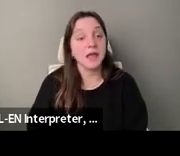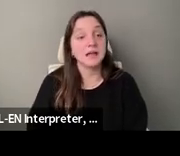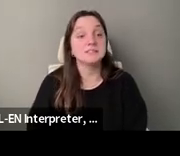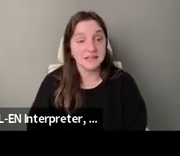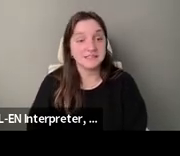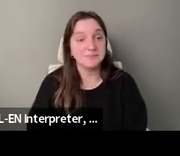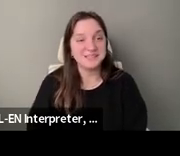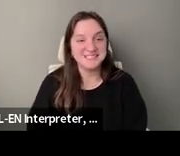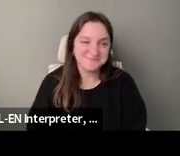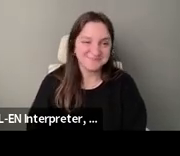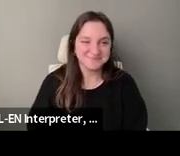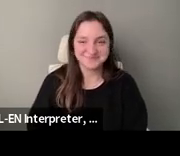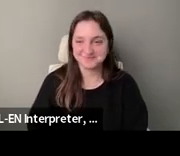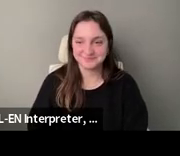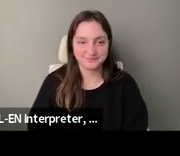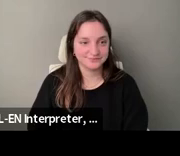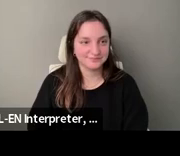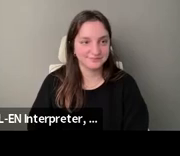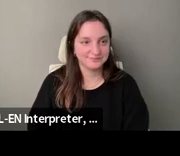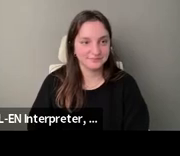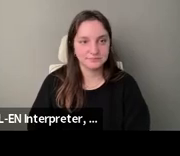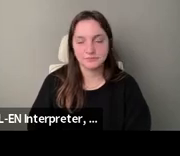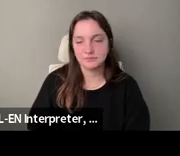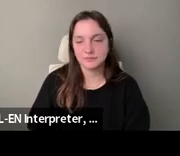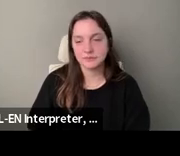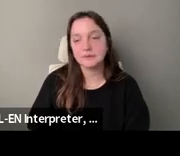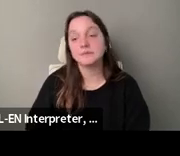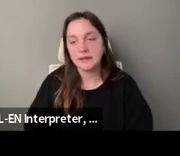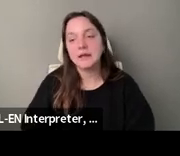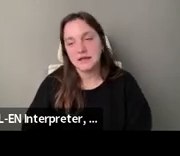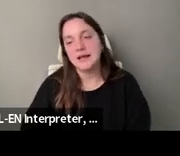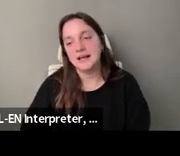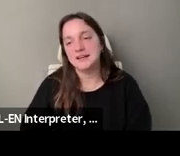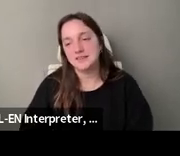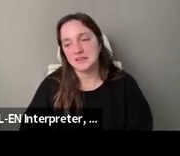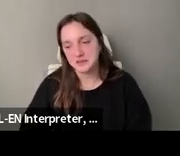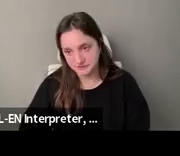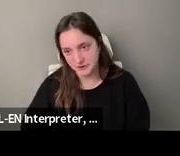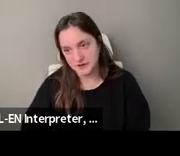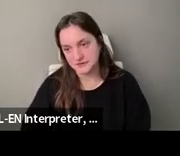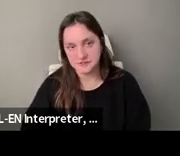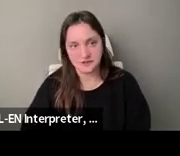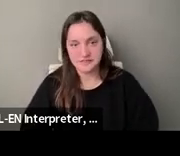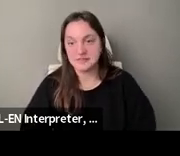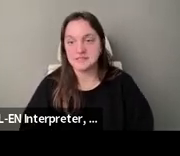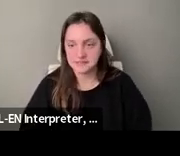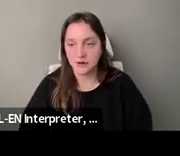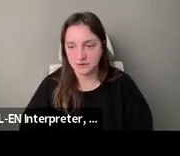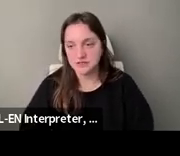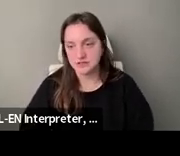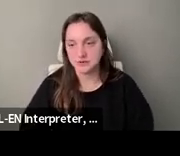And next slide, please. And the third focus of our services is outreach and training, which is basically